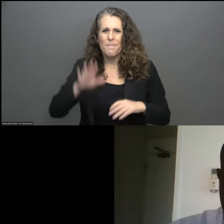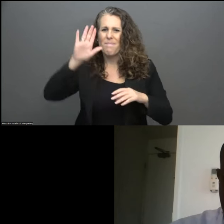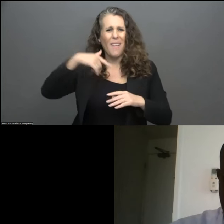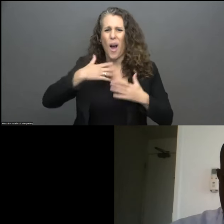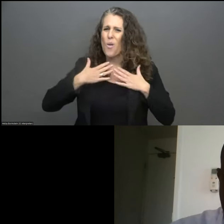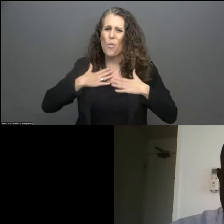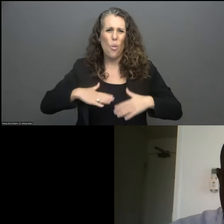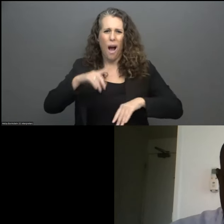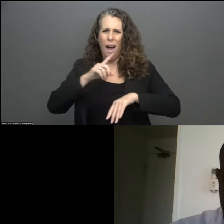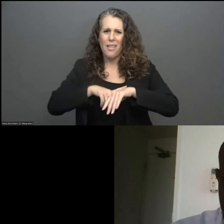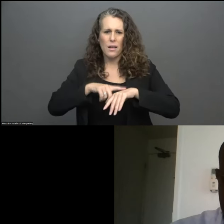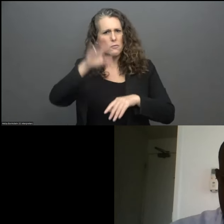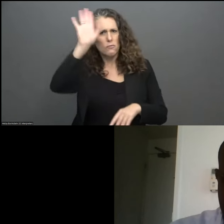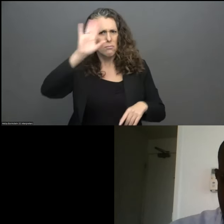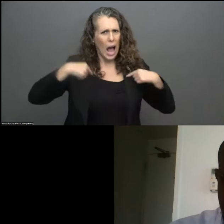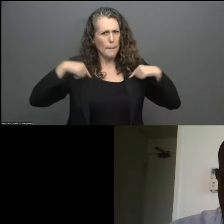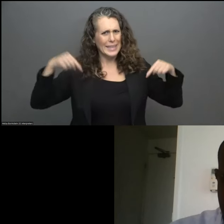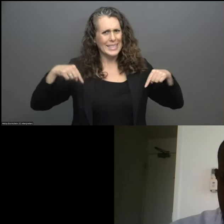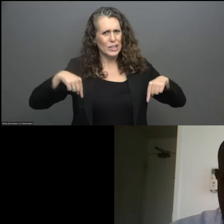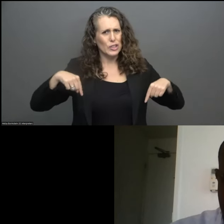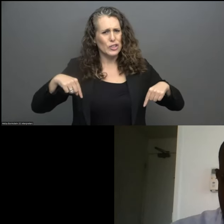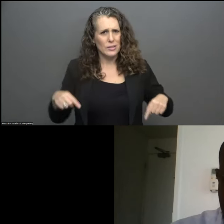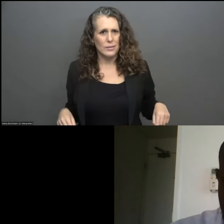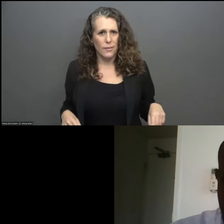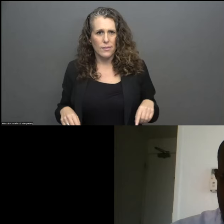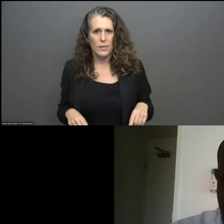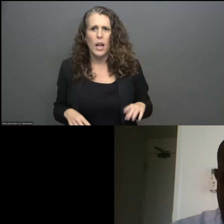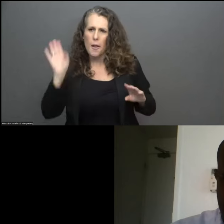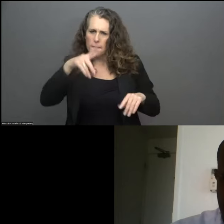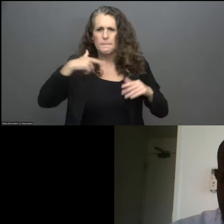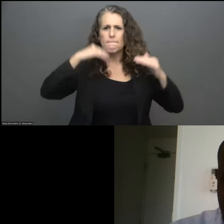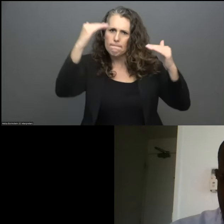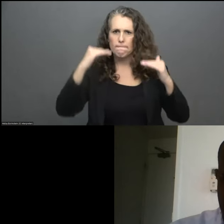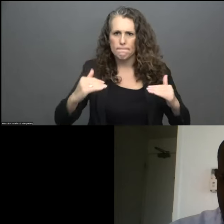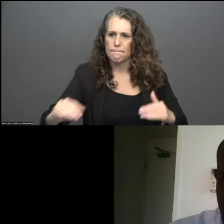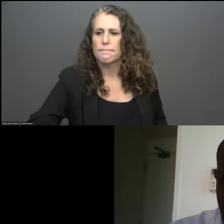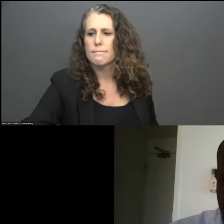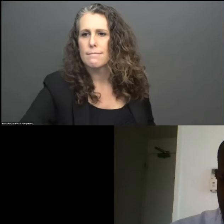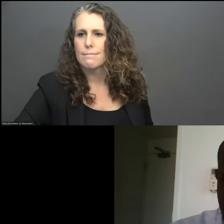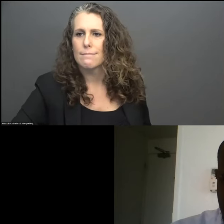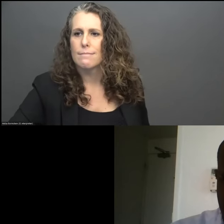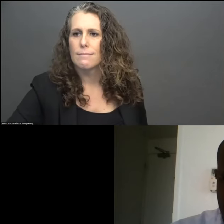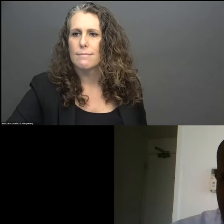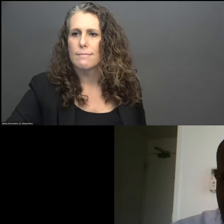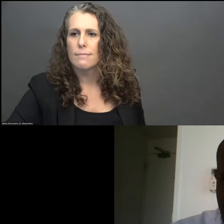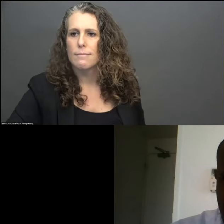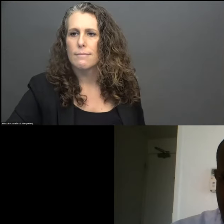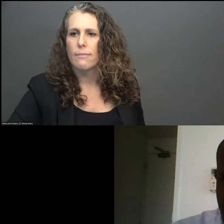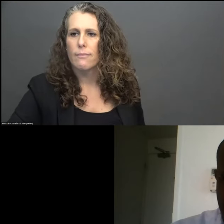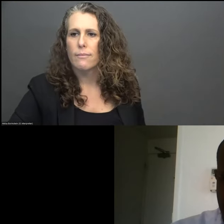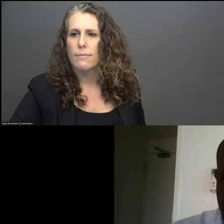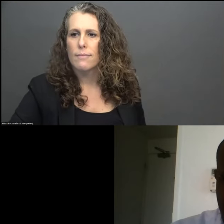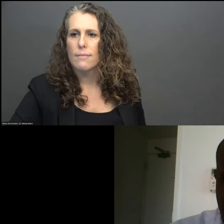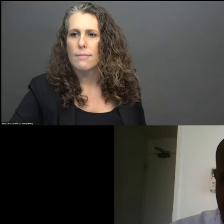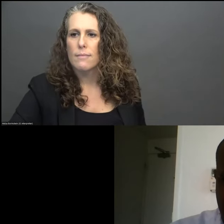Ah, good question. Jones only be Avenue Dunlap. 10:28:53 Missy Monica.